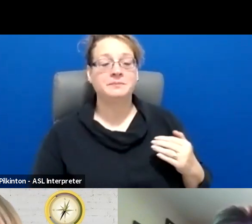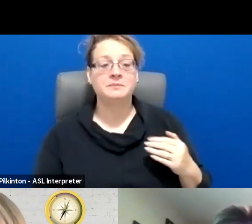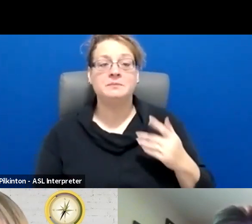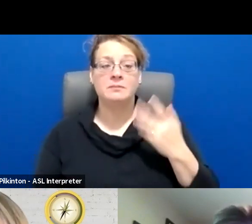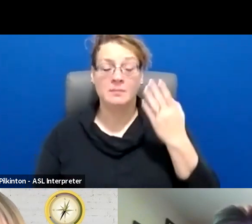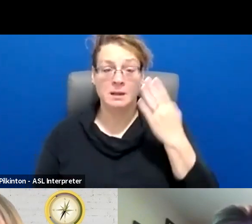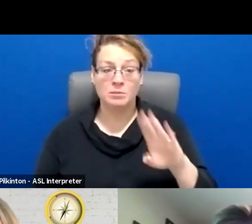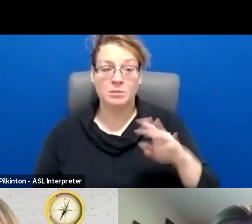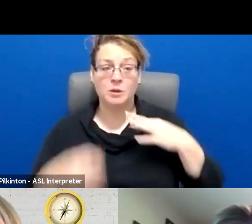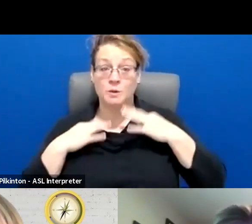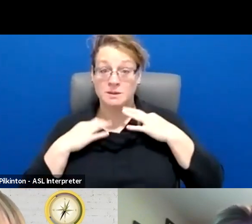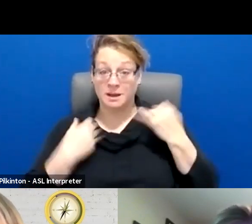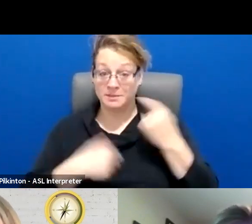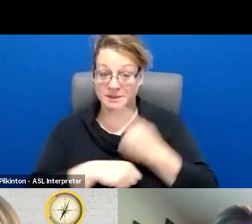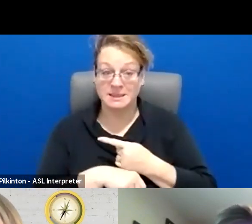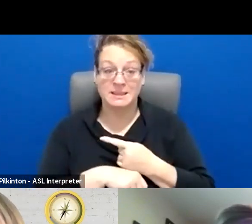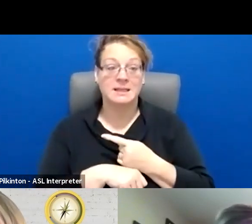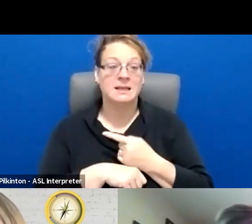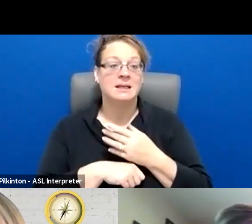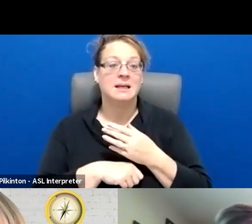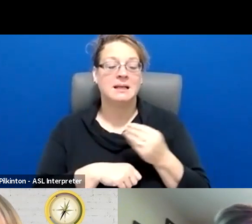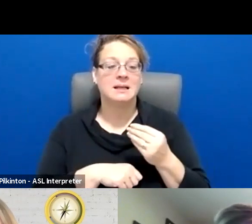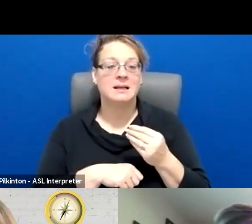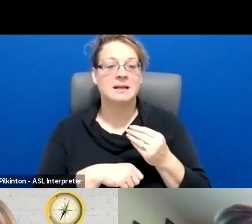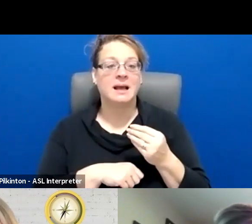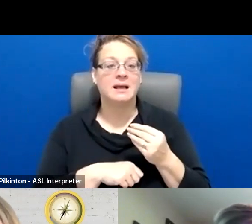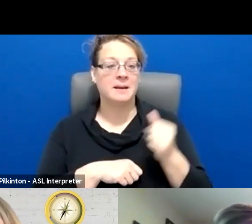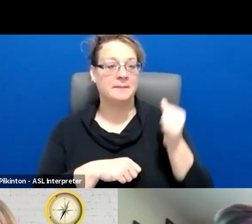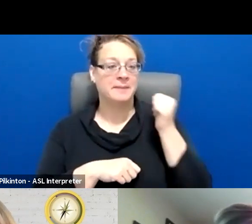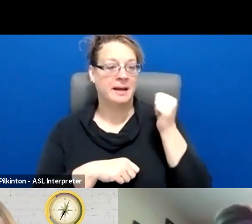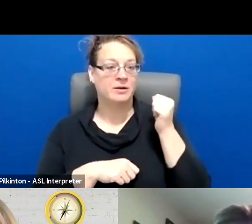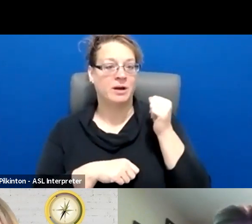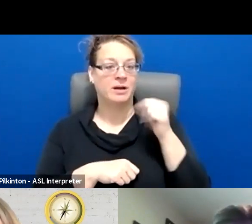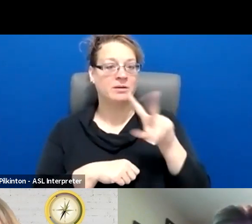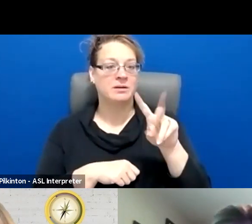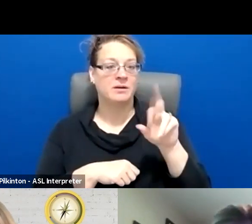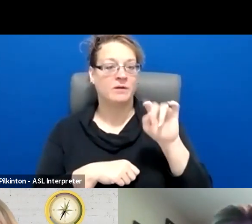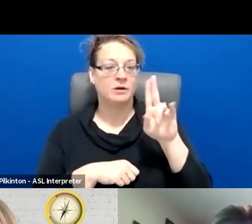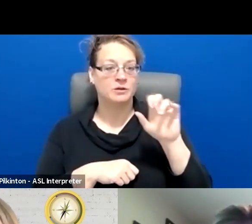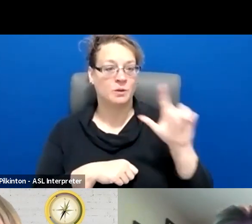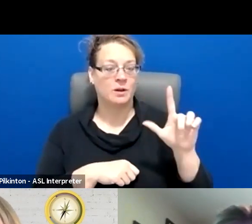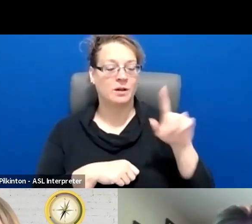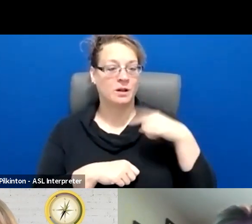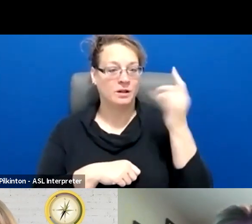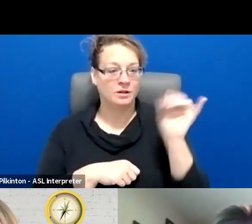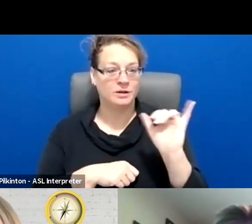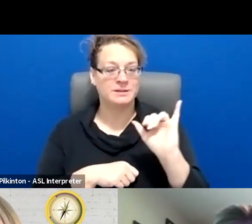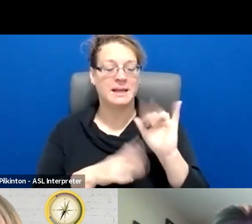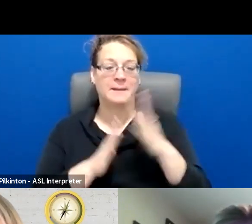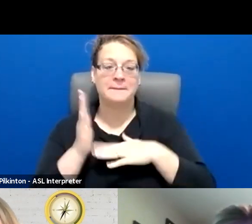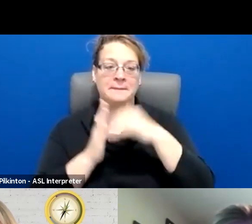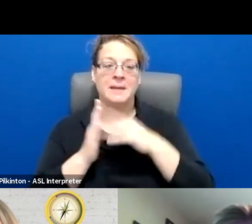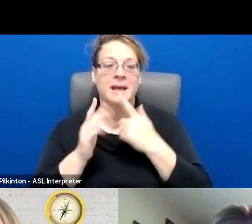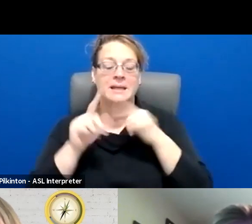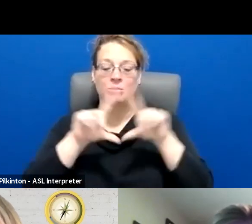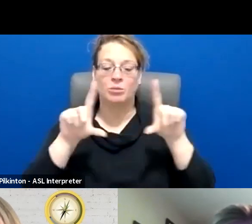About chin length.